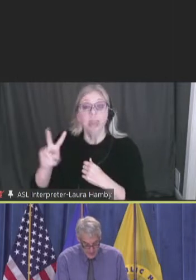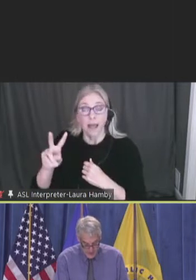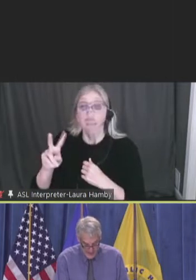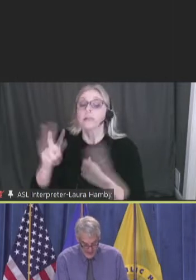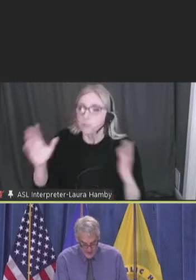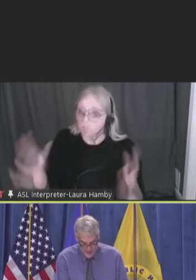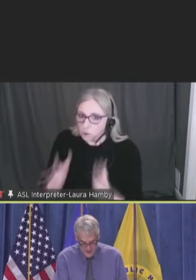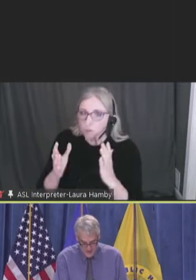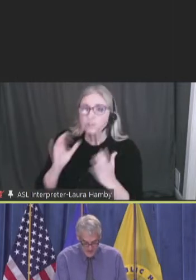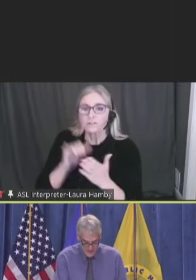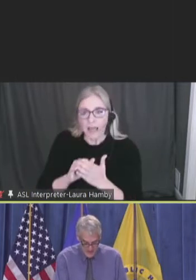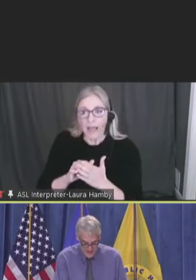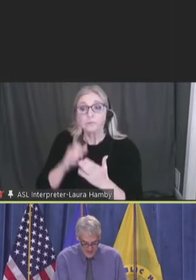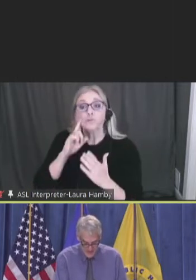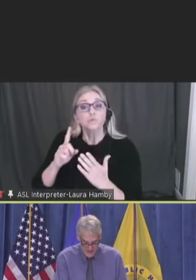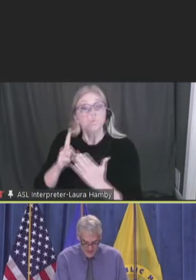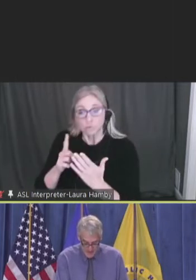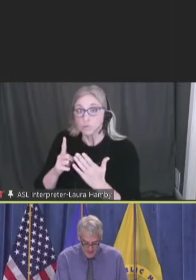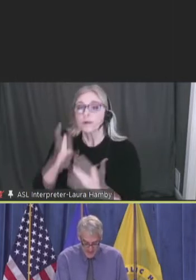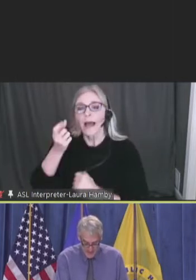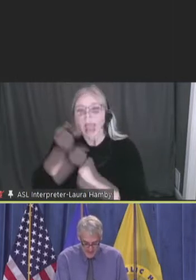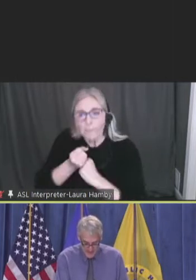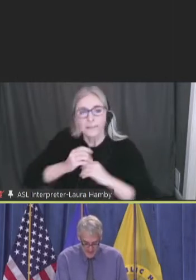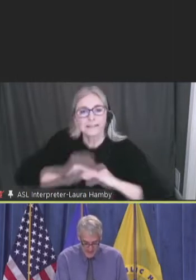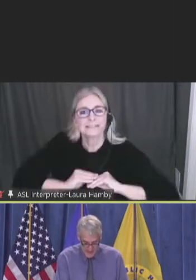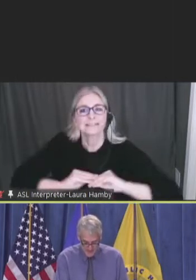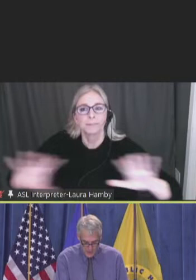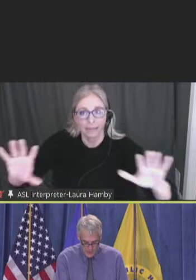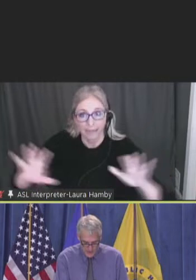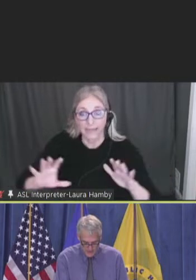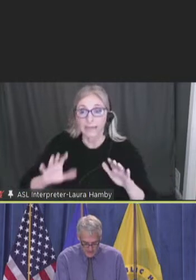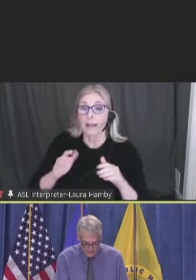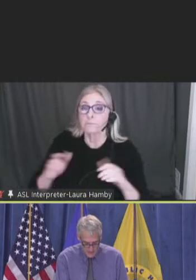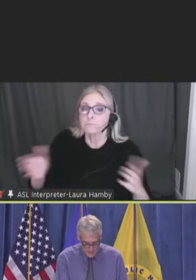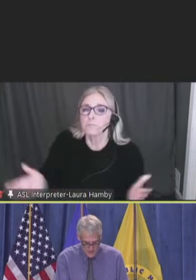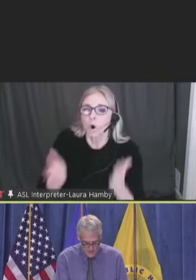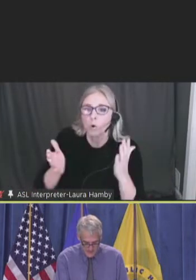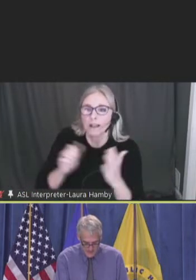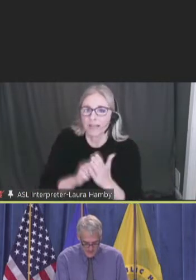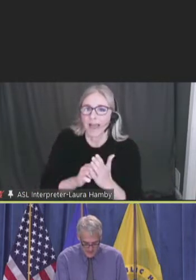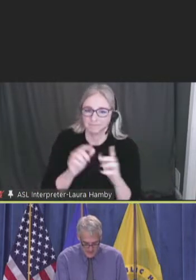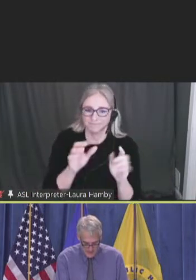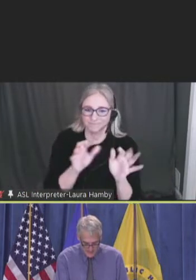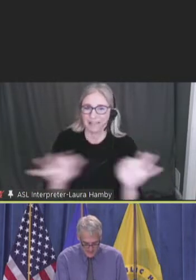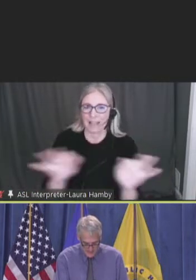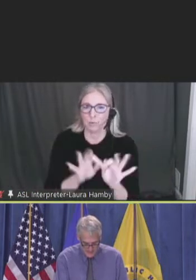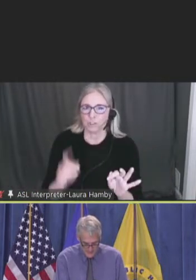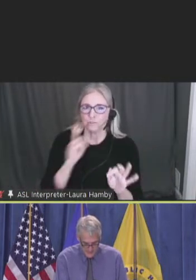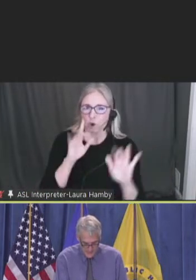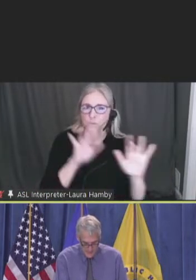the ASH to assist in disseminating and promoting this language once it has been developed.